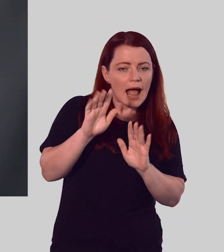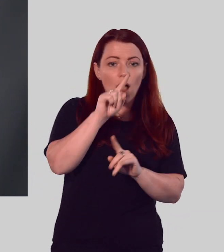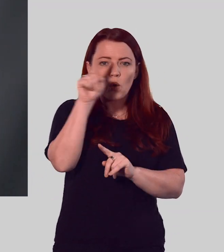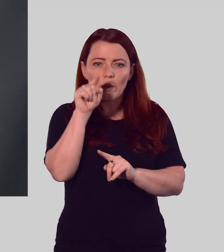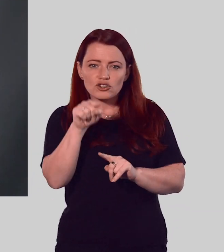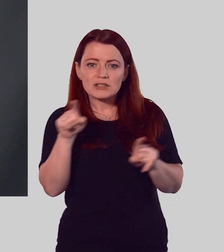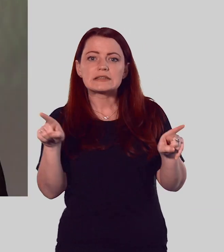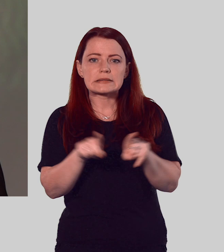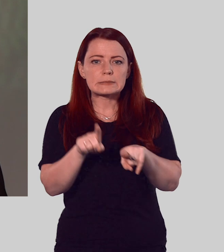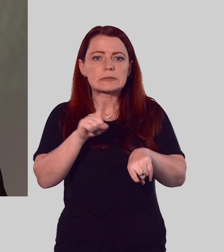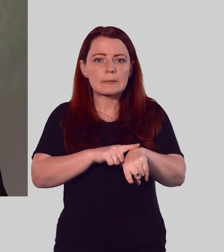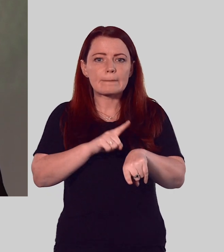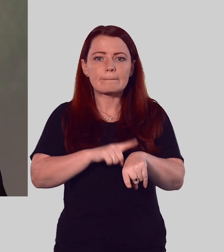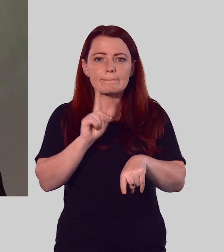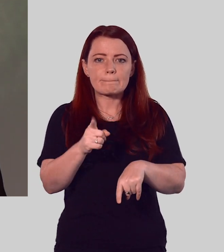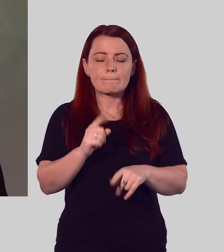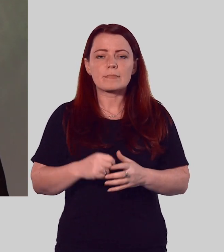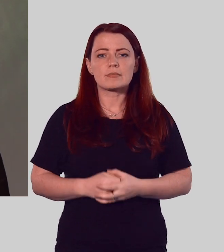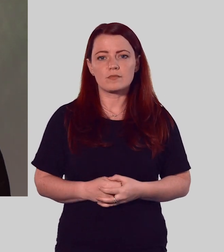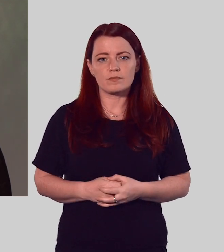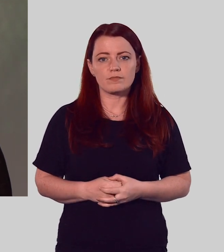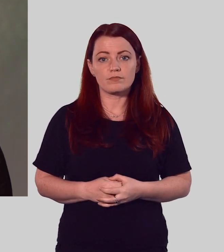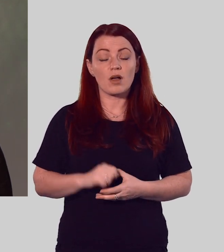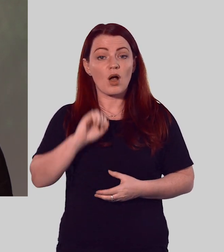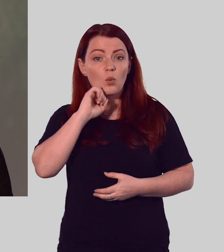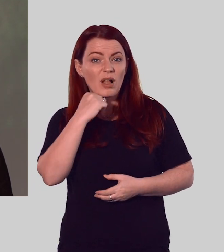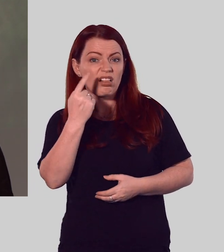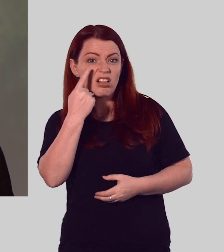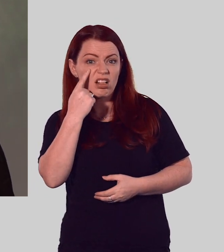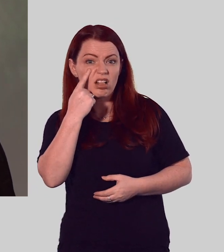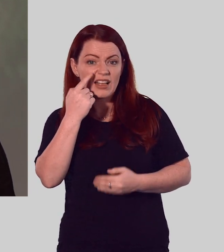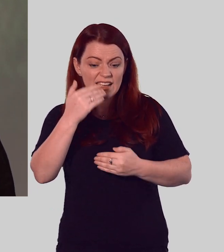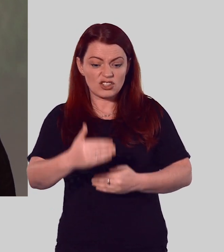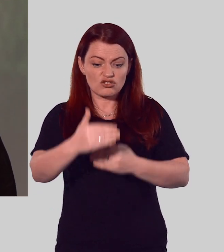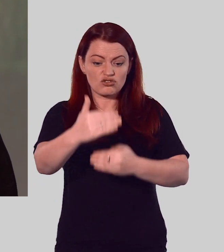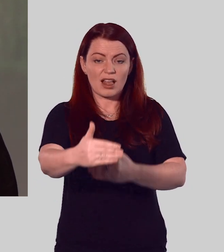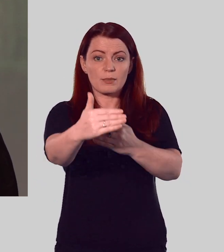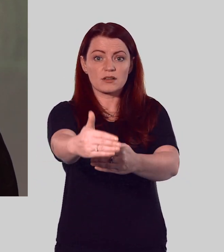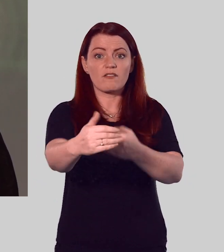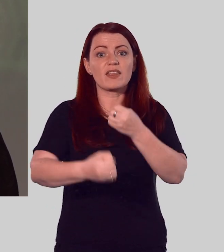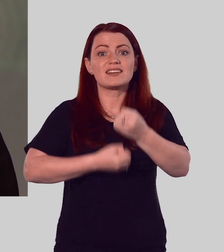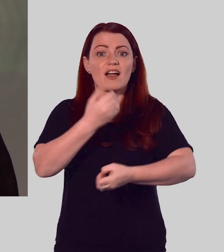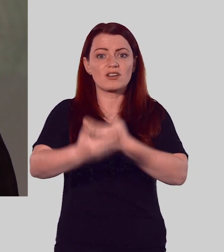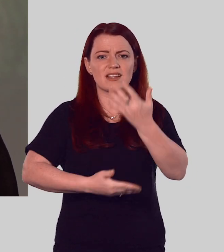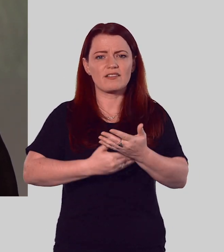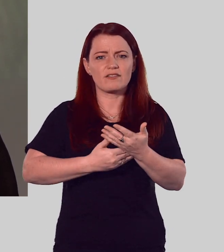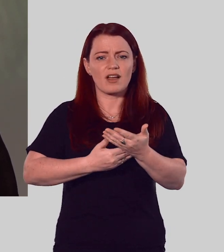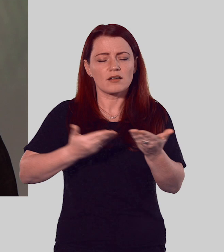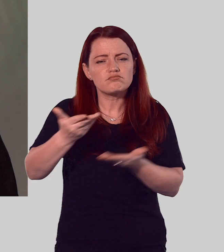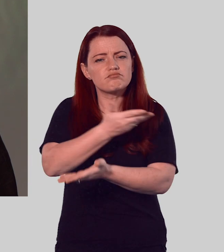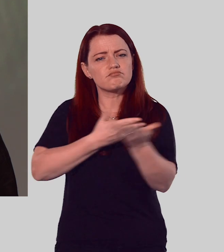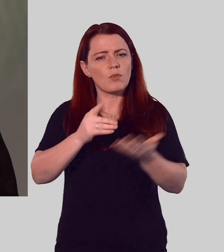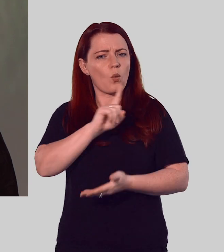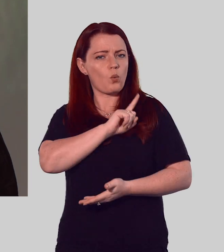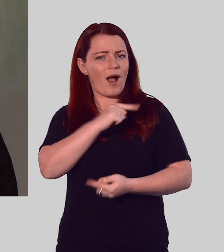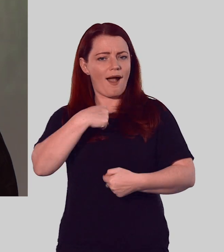same time. We will look at each element of the narrative and discuss why I chose that digital process and how I